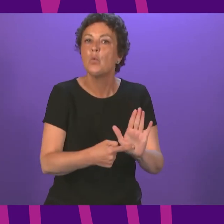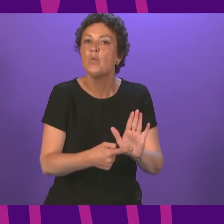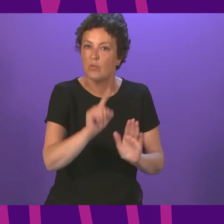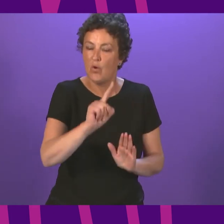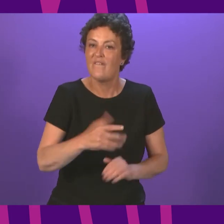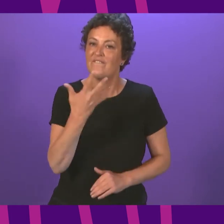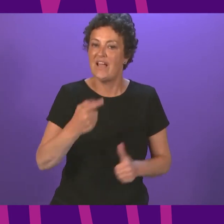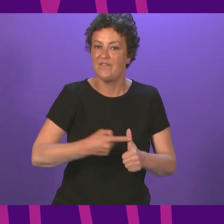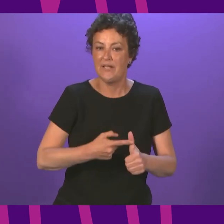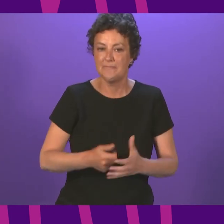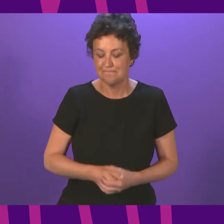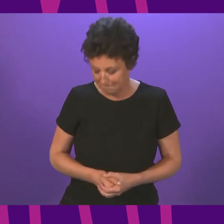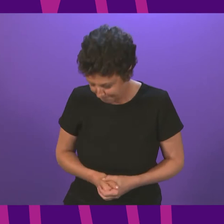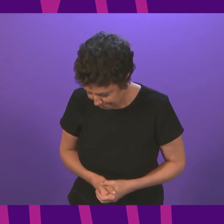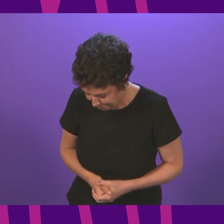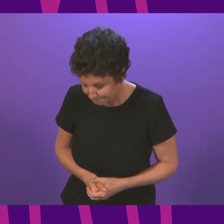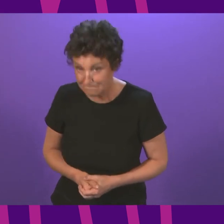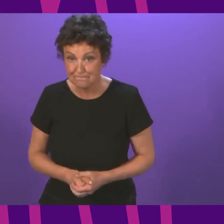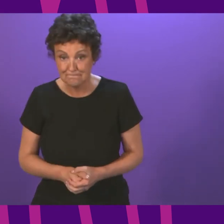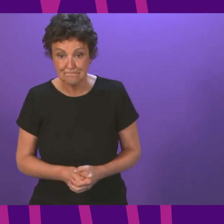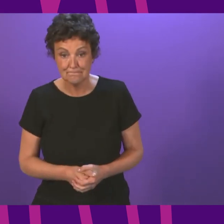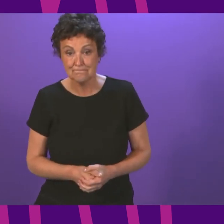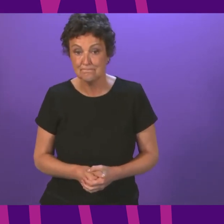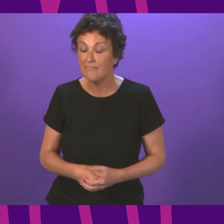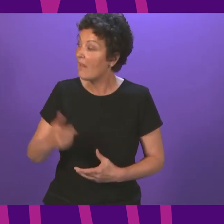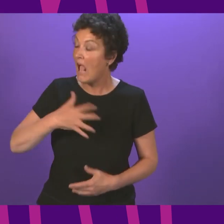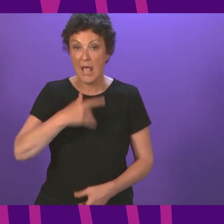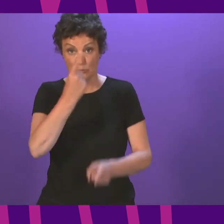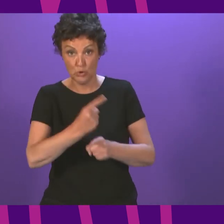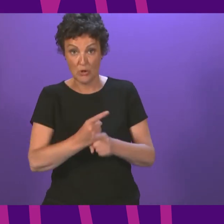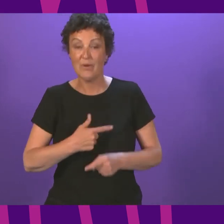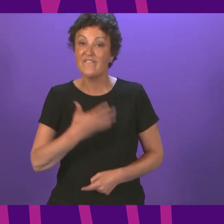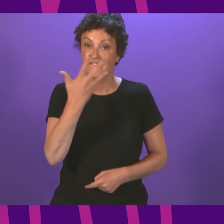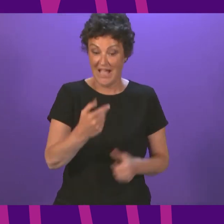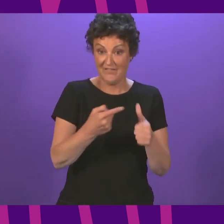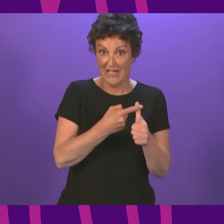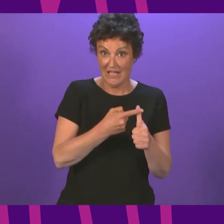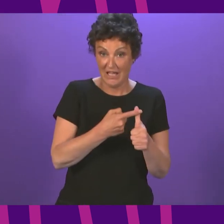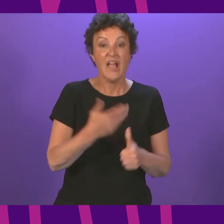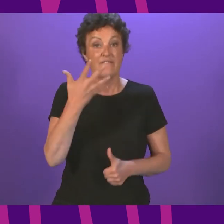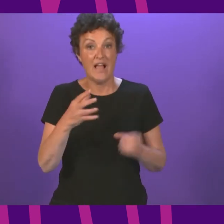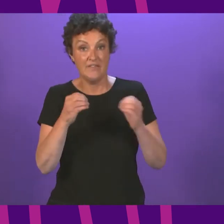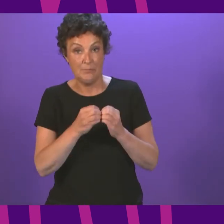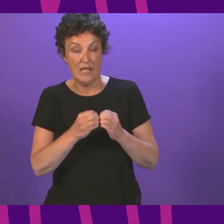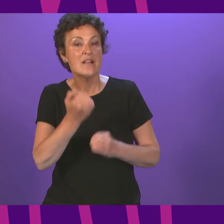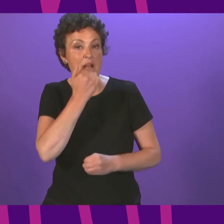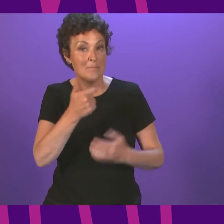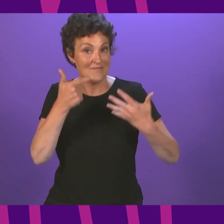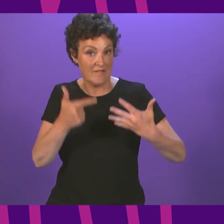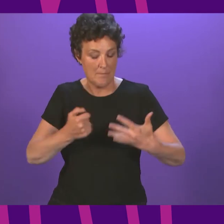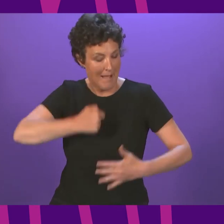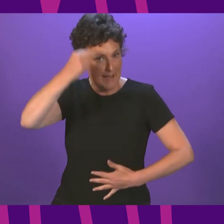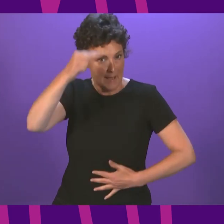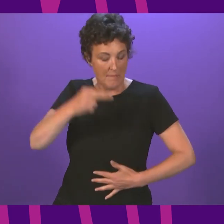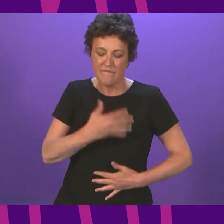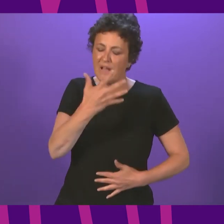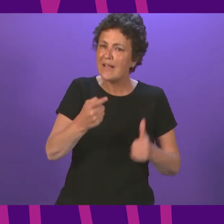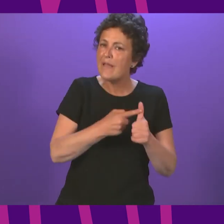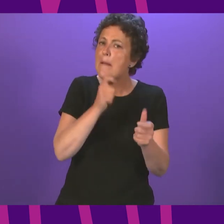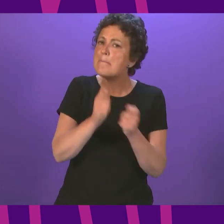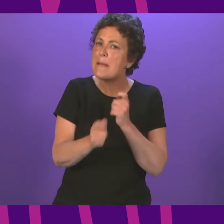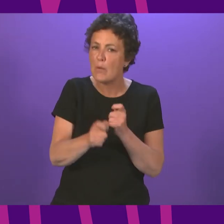I will speak to amendments 5A, 5B and 7 in my name. Amendment 5A would insert.